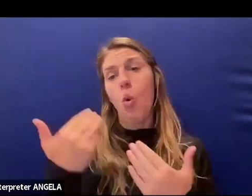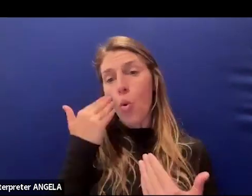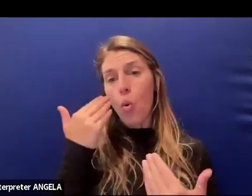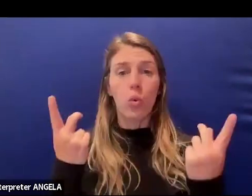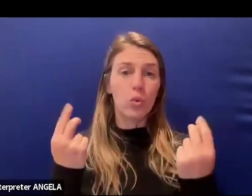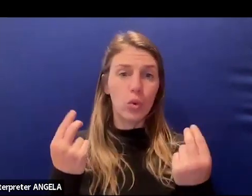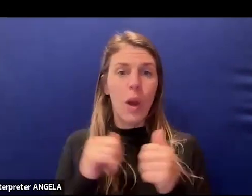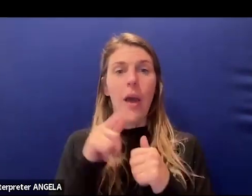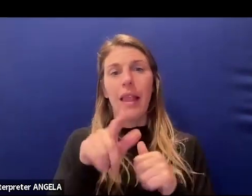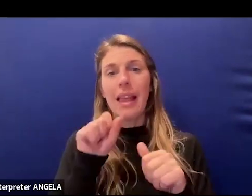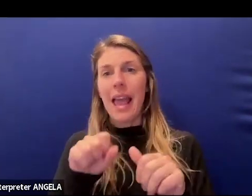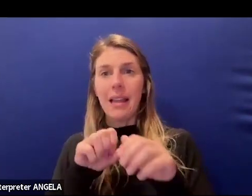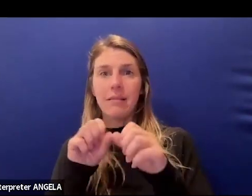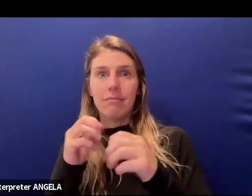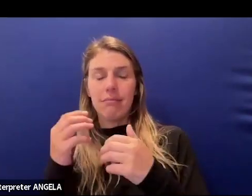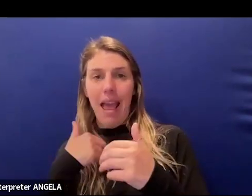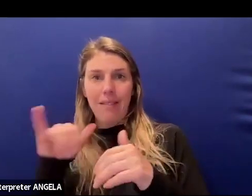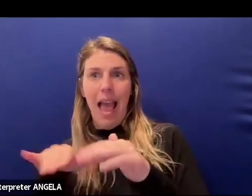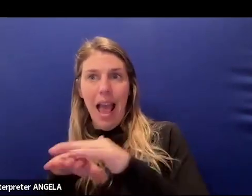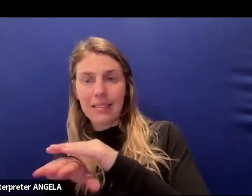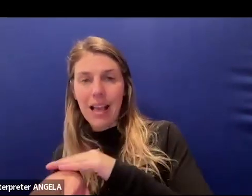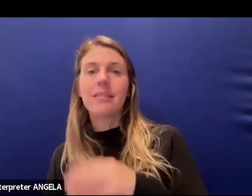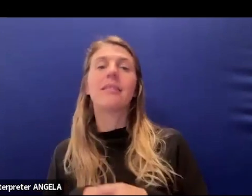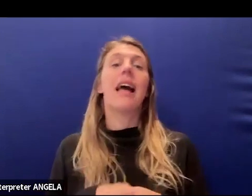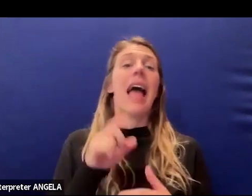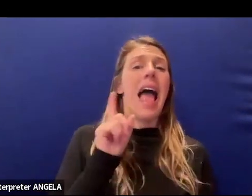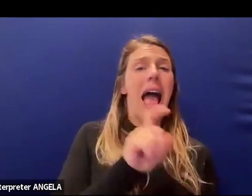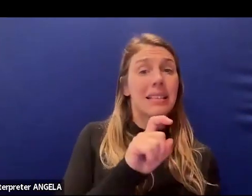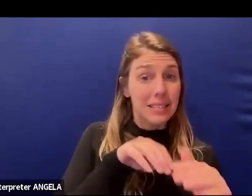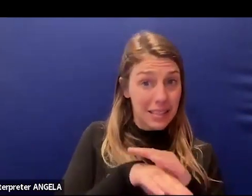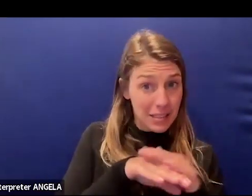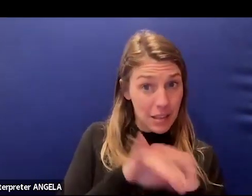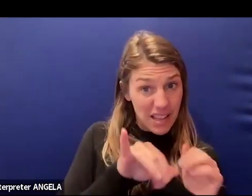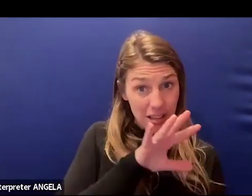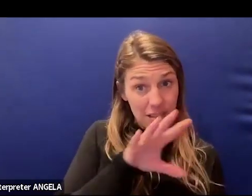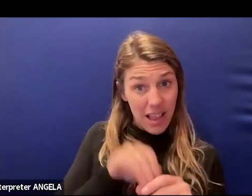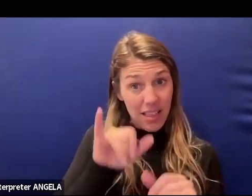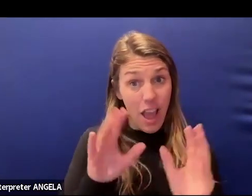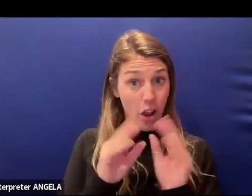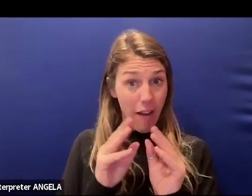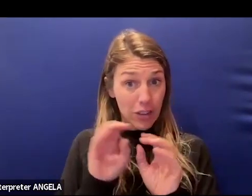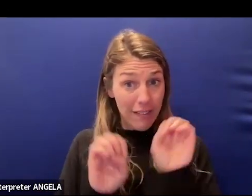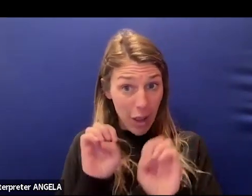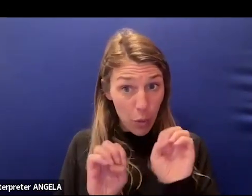knew how to make their presentations accessible. Asking about accessibility as part of the conference evaluation.